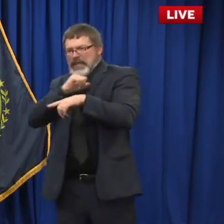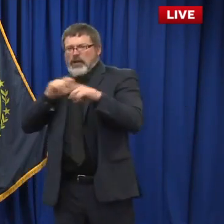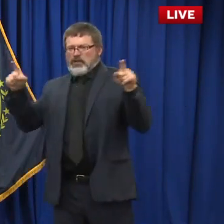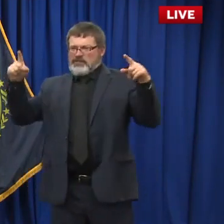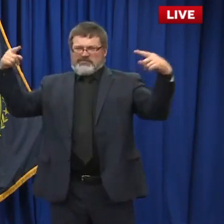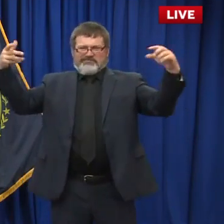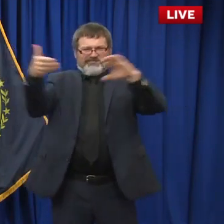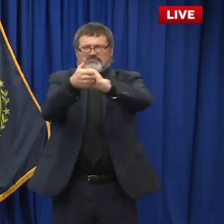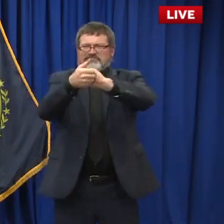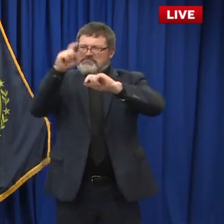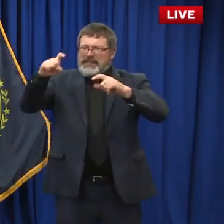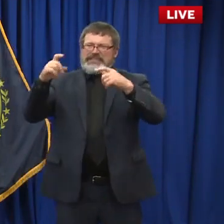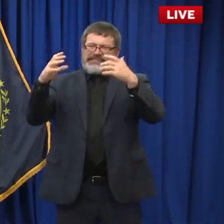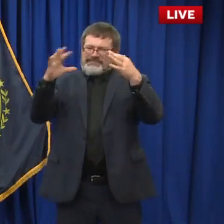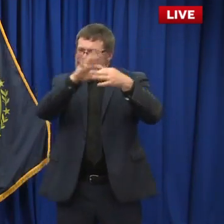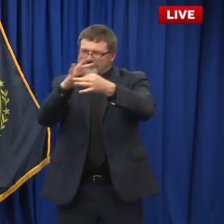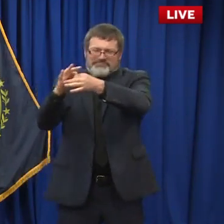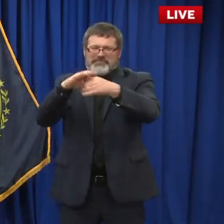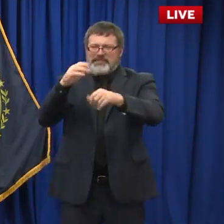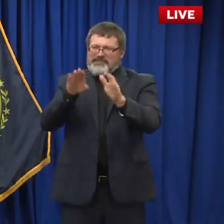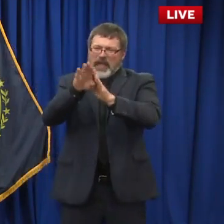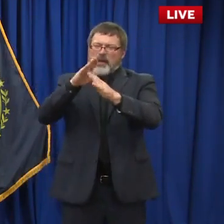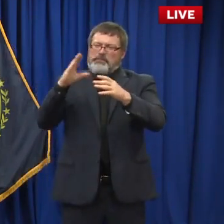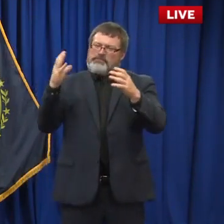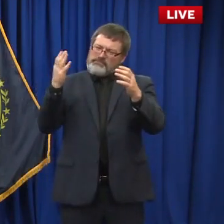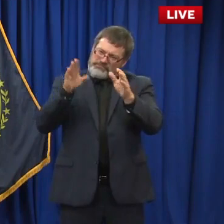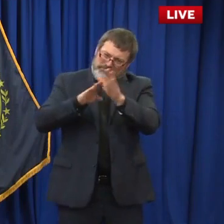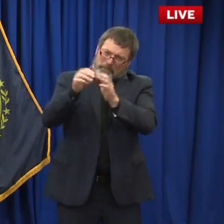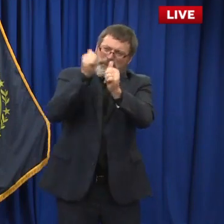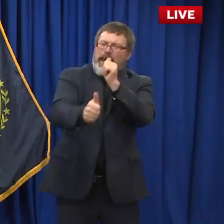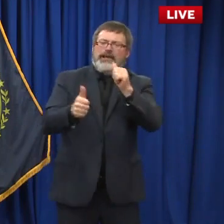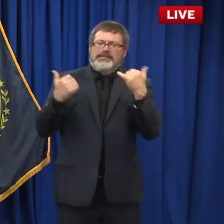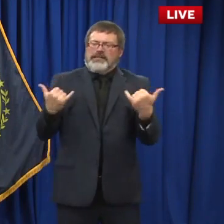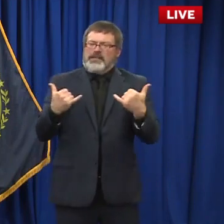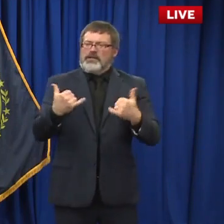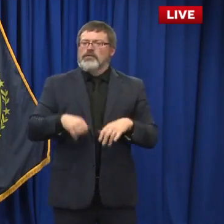COUNTERPARTS IN THE HOUSE AND SENATE ON BOTH SIDES OF THE AISLE TO GET THAT ADVOCACY DONE.